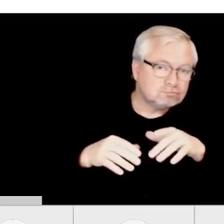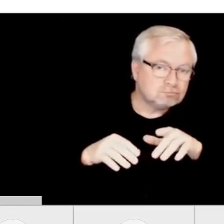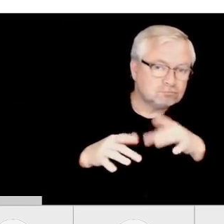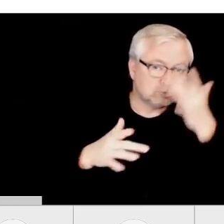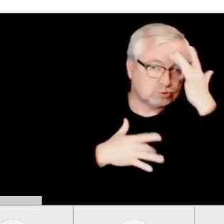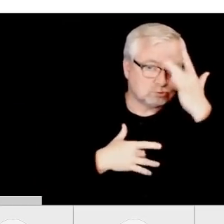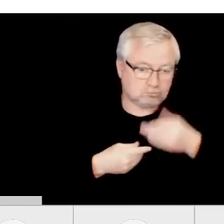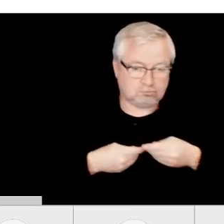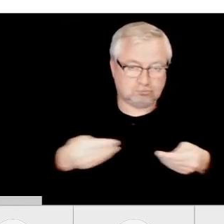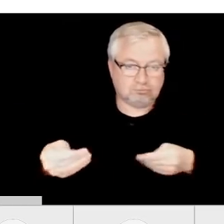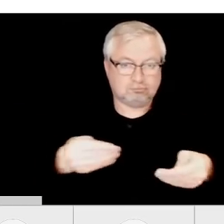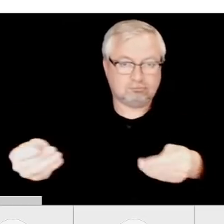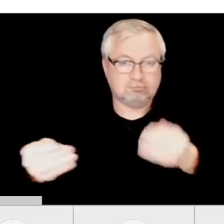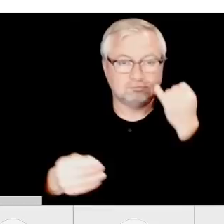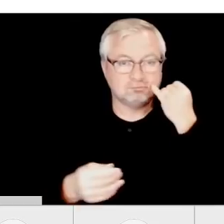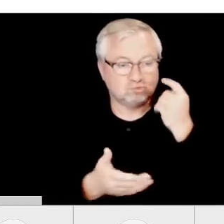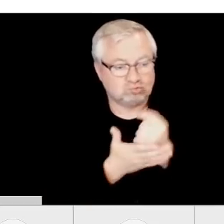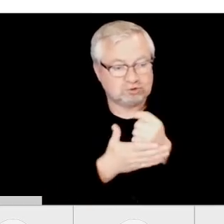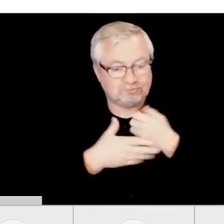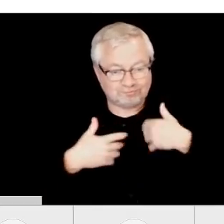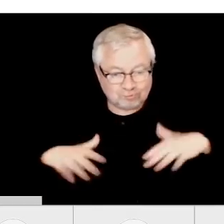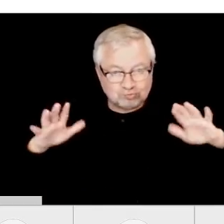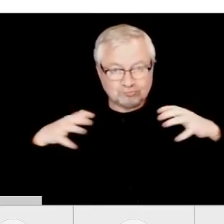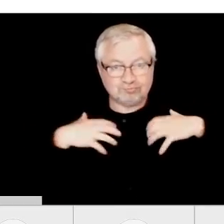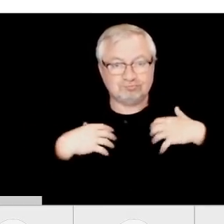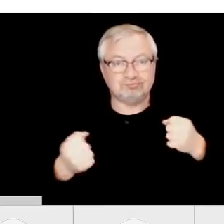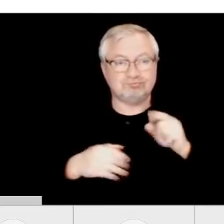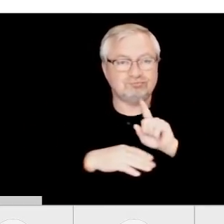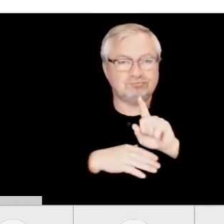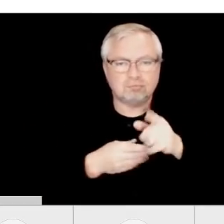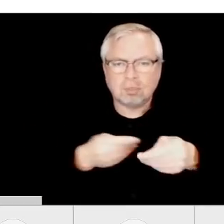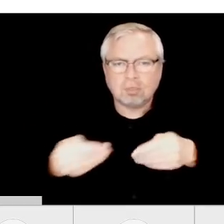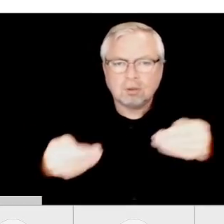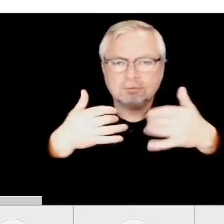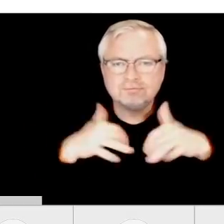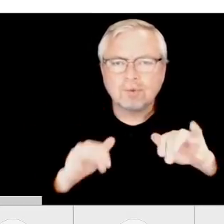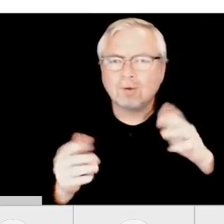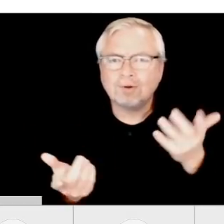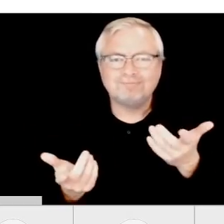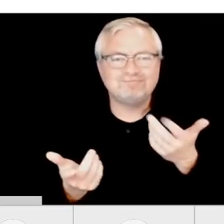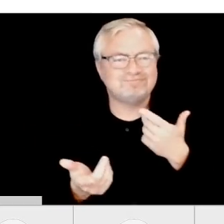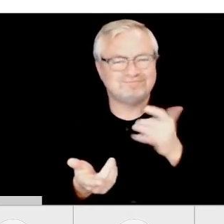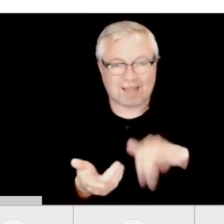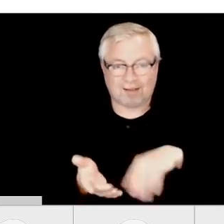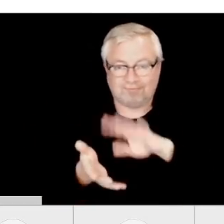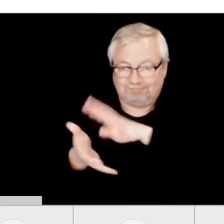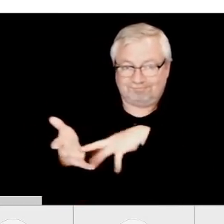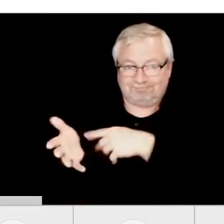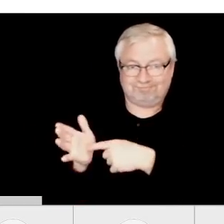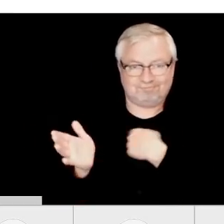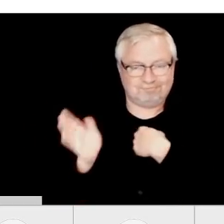This model has been based entirely on scientific evidence so we have decided